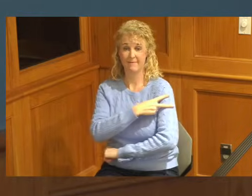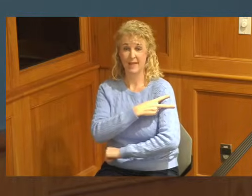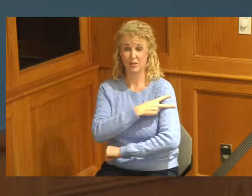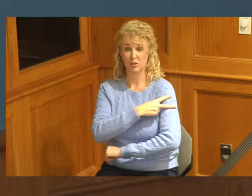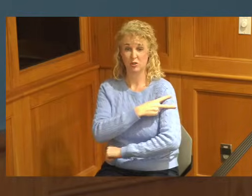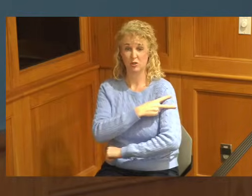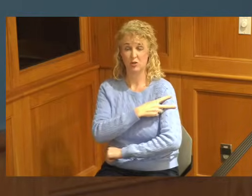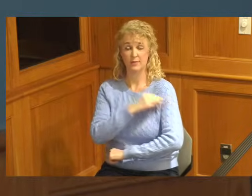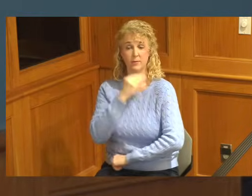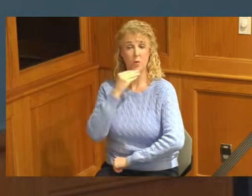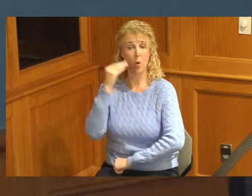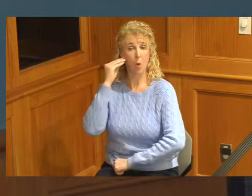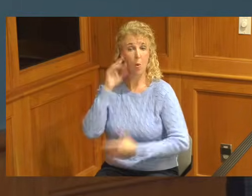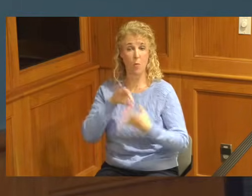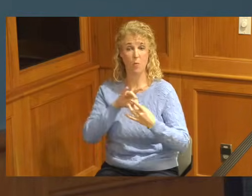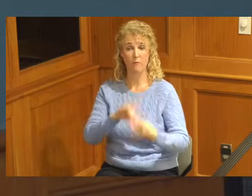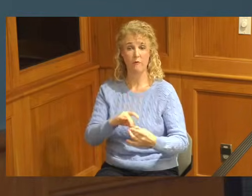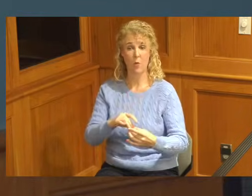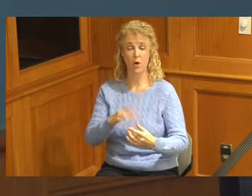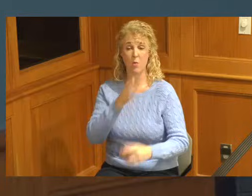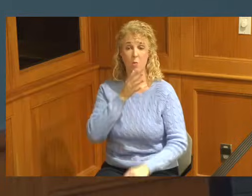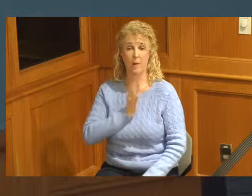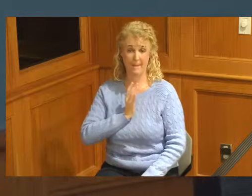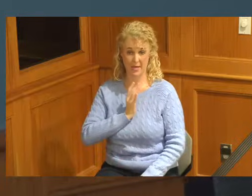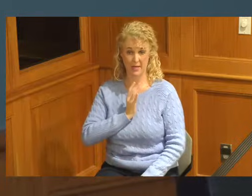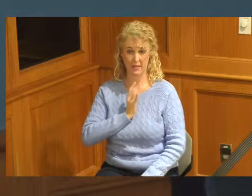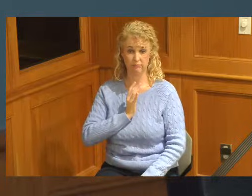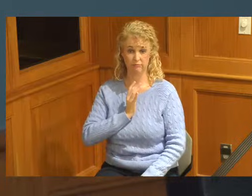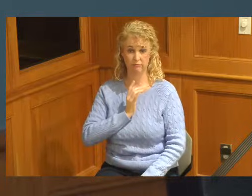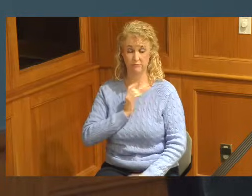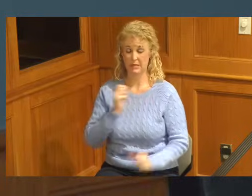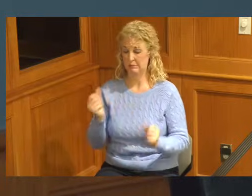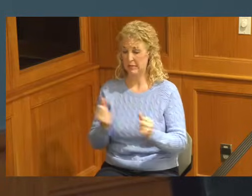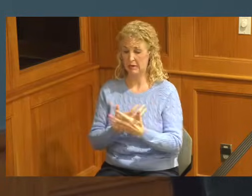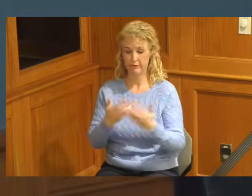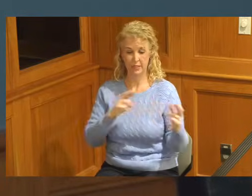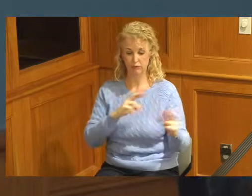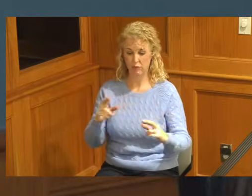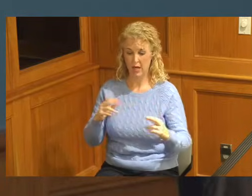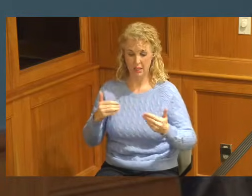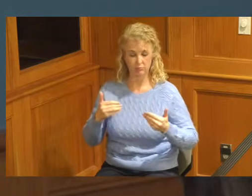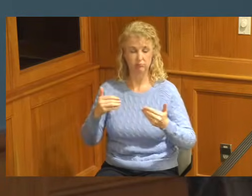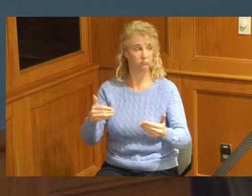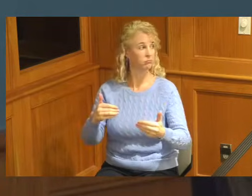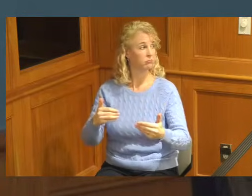that you were so excited about, you said they had everything together to make it happen. Uh,